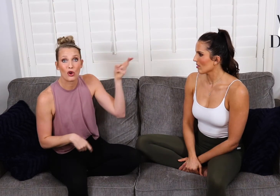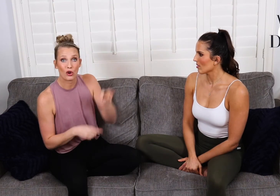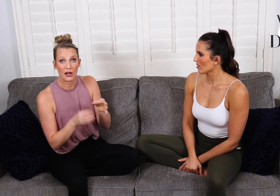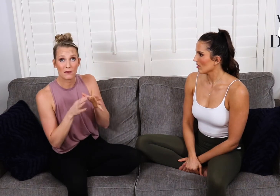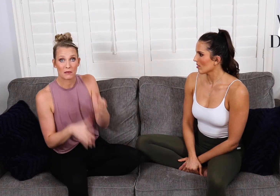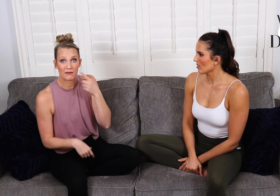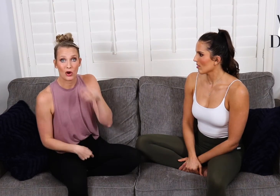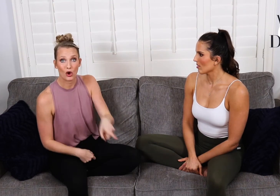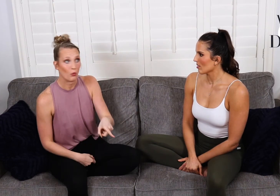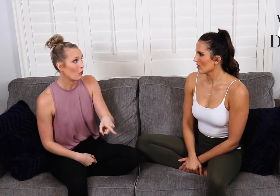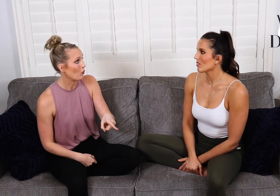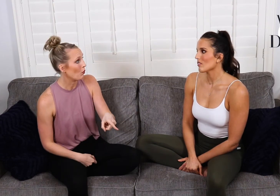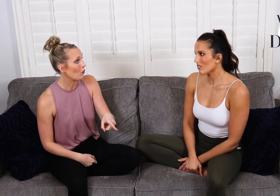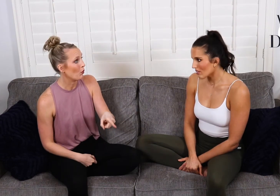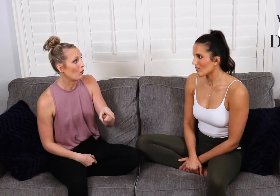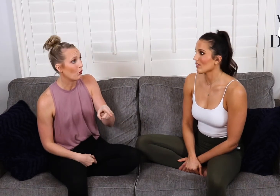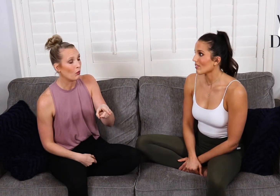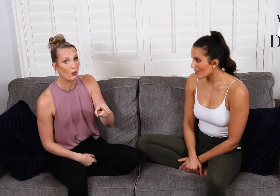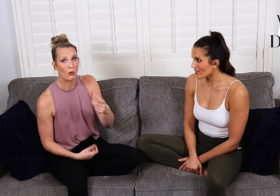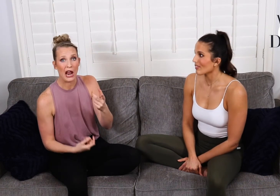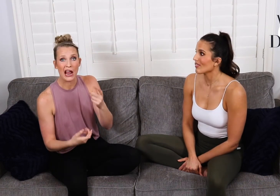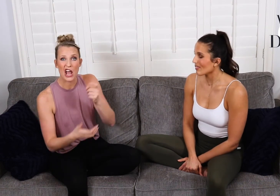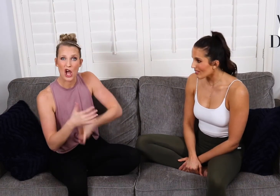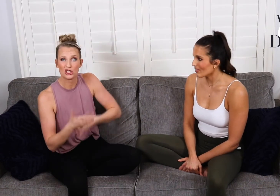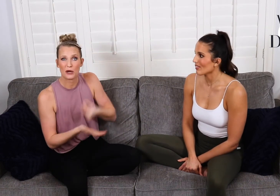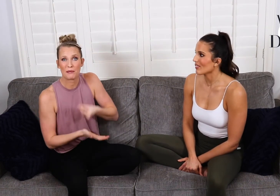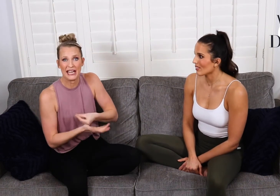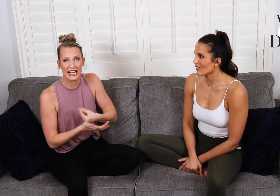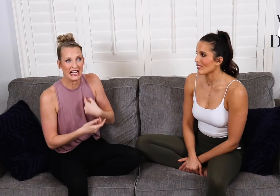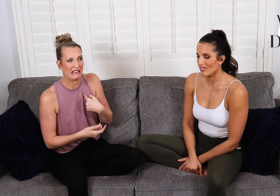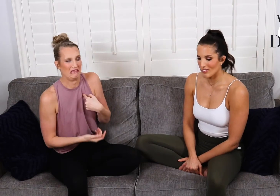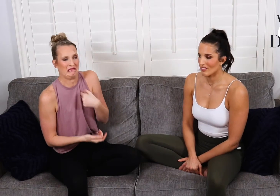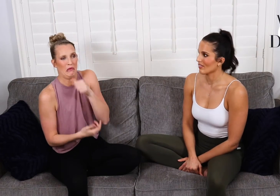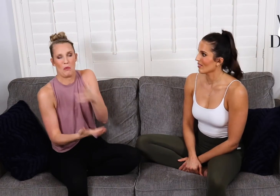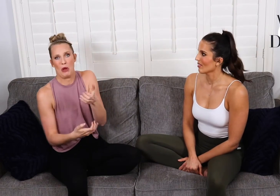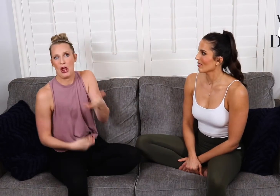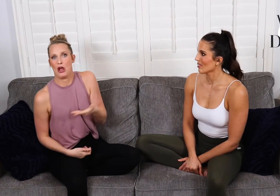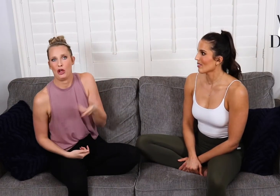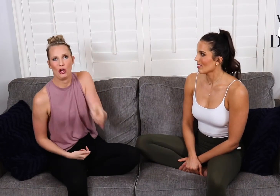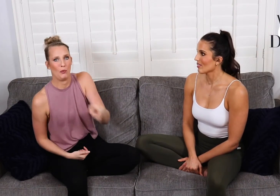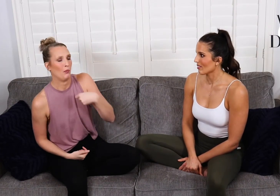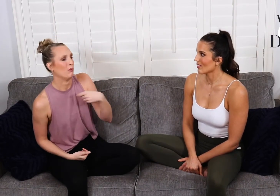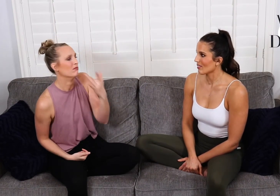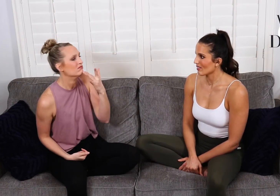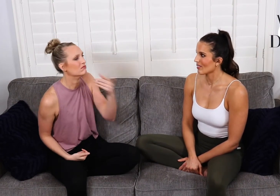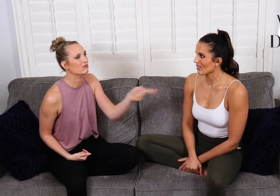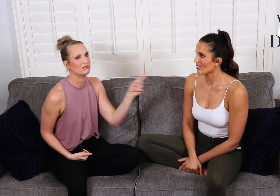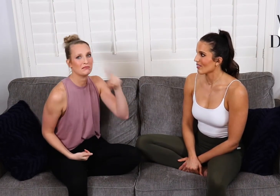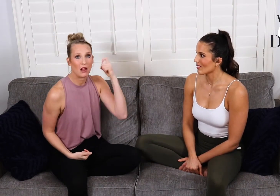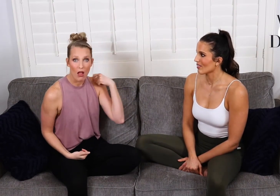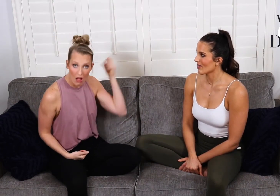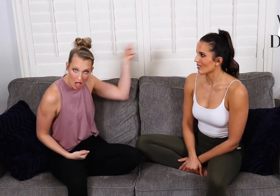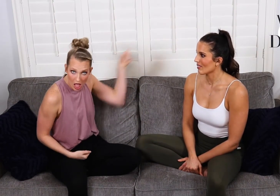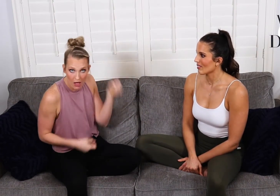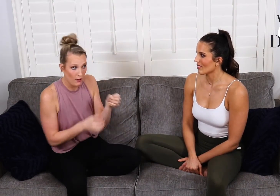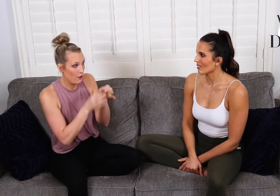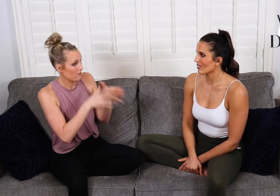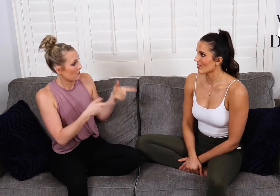to hire an interpreter for you? I don't know, that's going to cost money and I'm not going to want to hire you because for you I'd have to